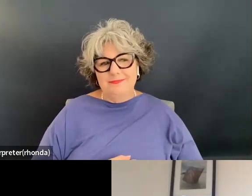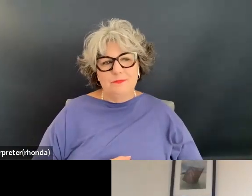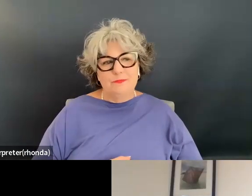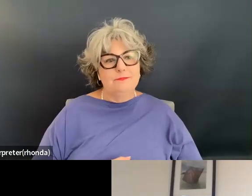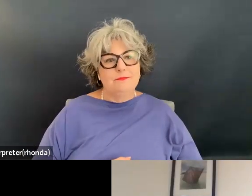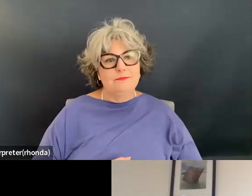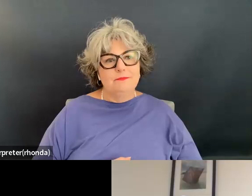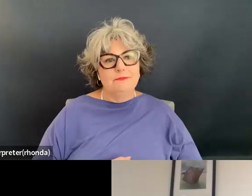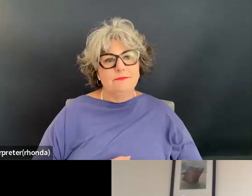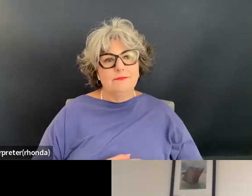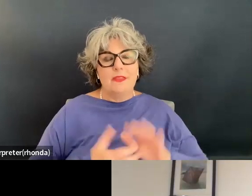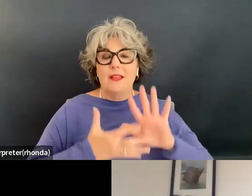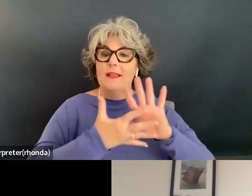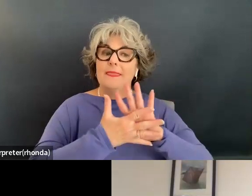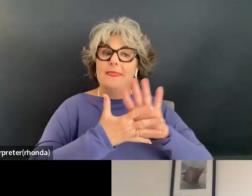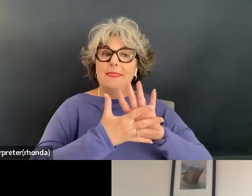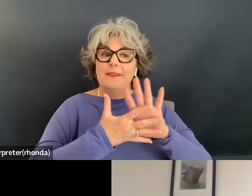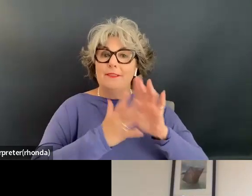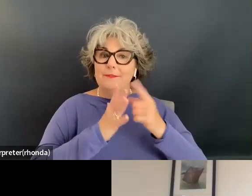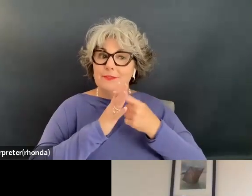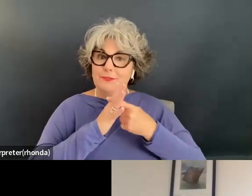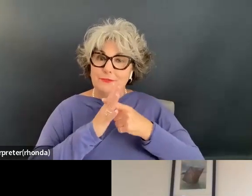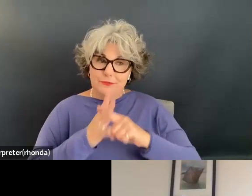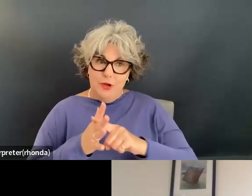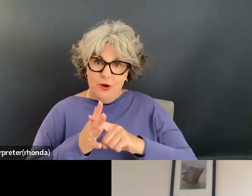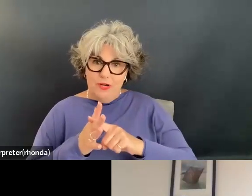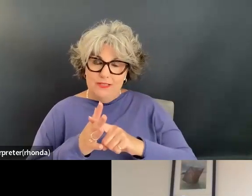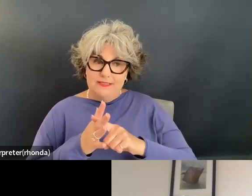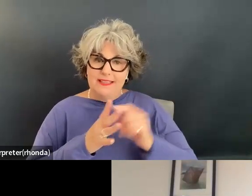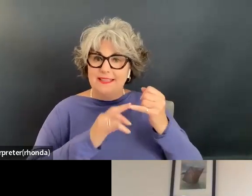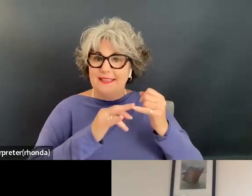The film, so it starts and ends with your wife Elahe.